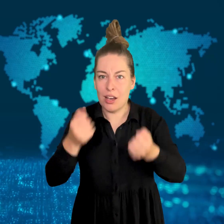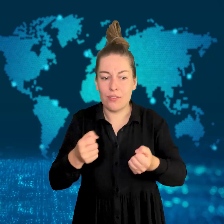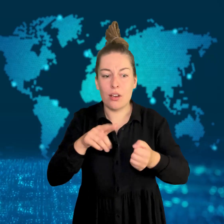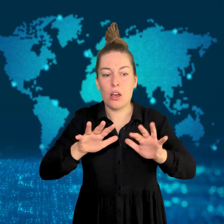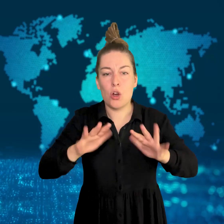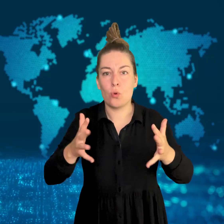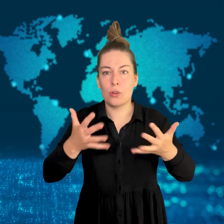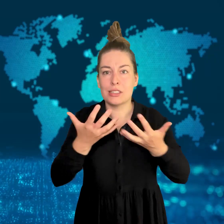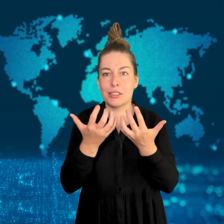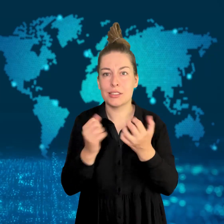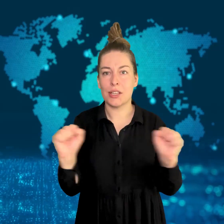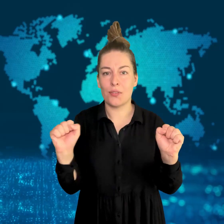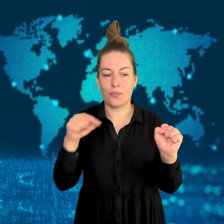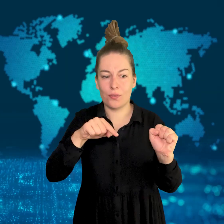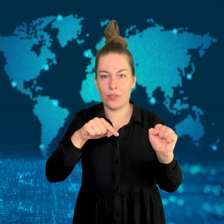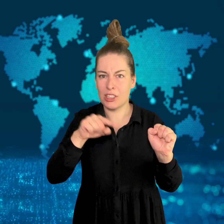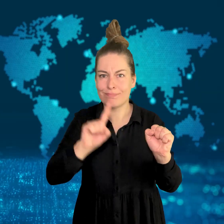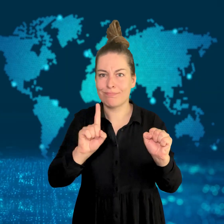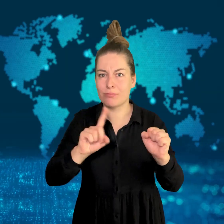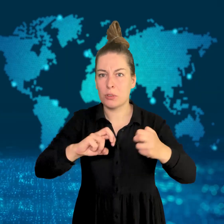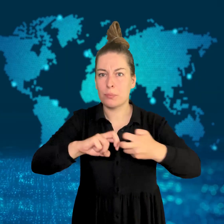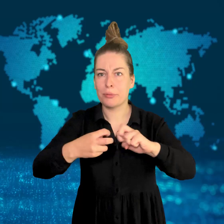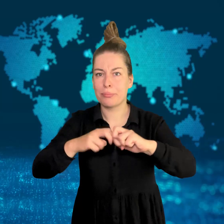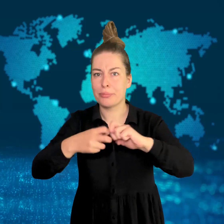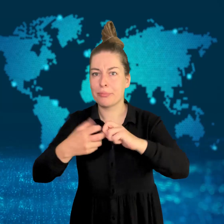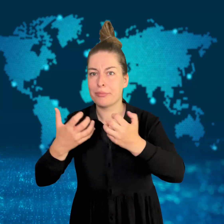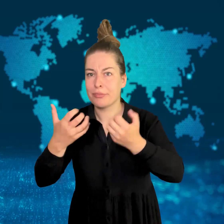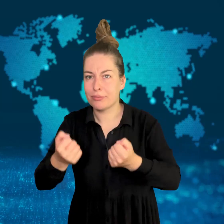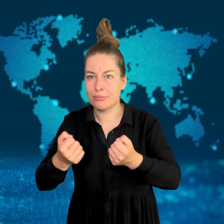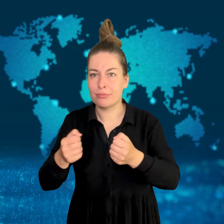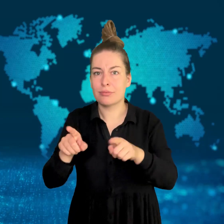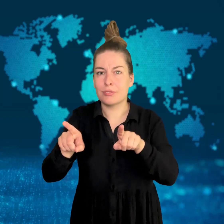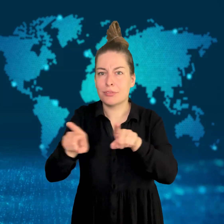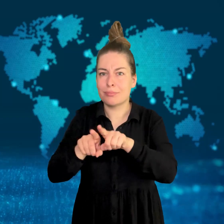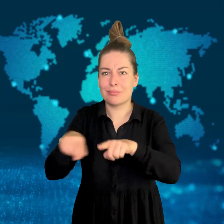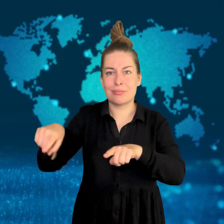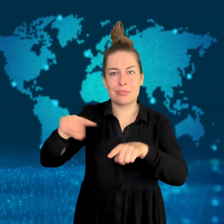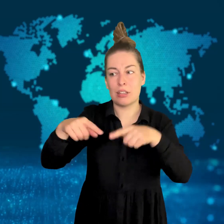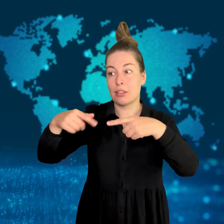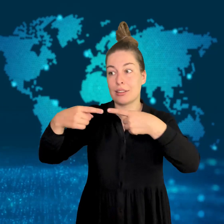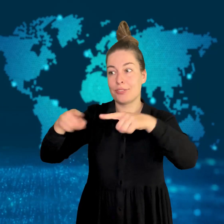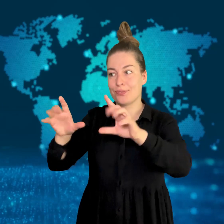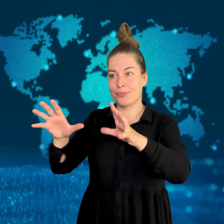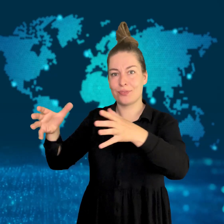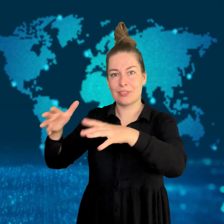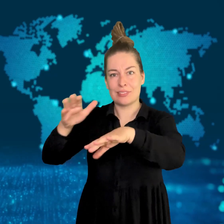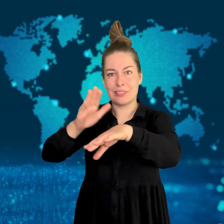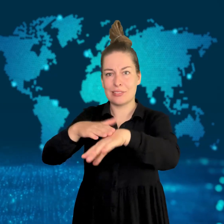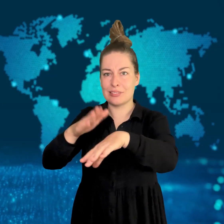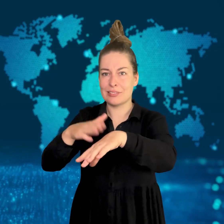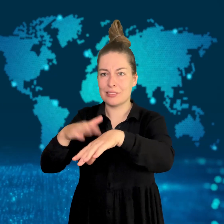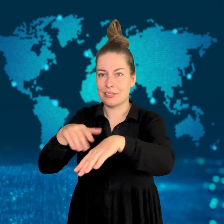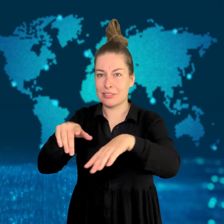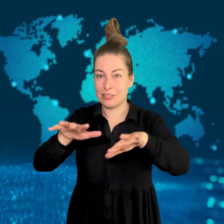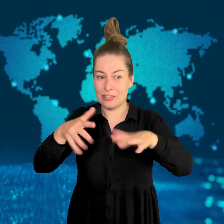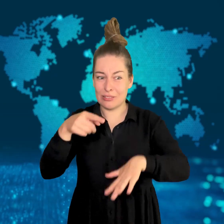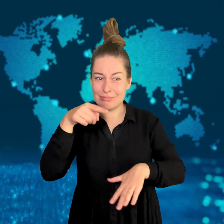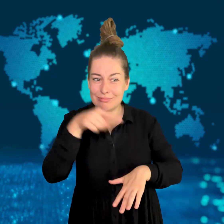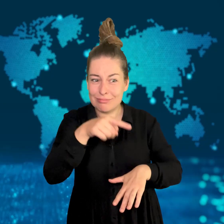explain its safety concerns.